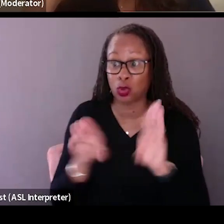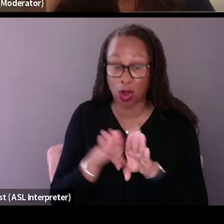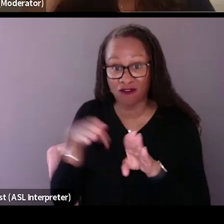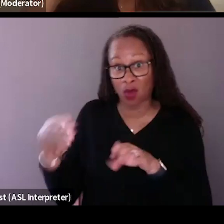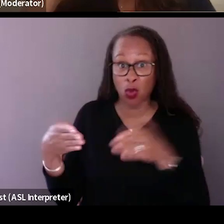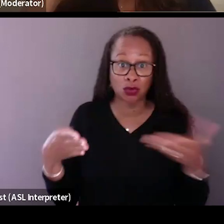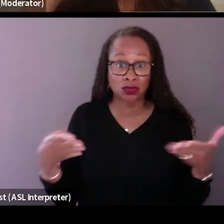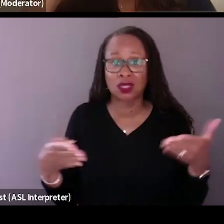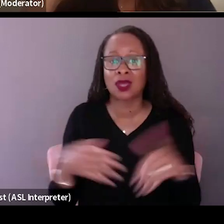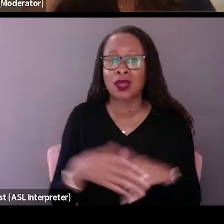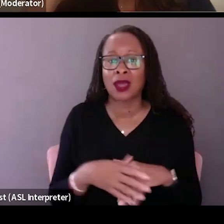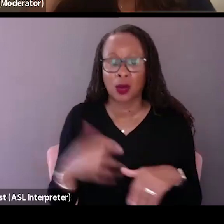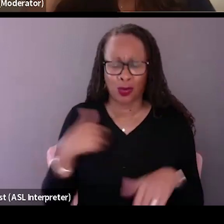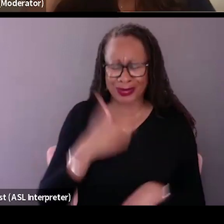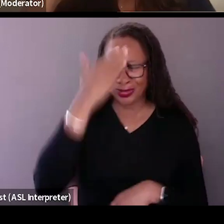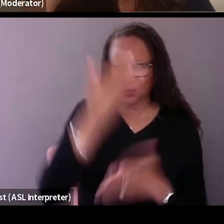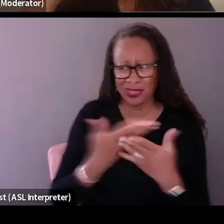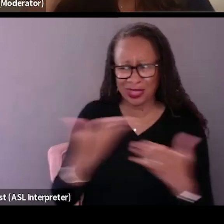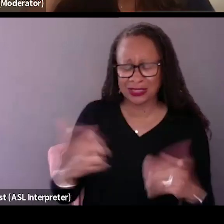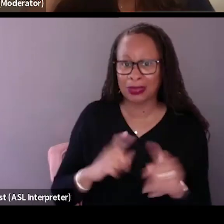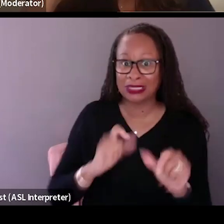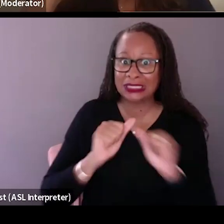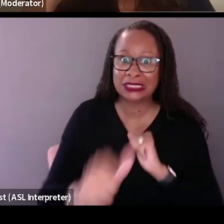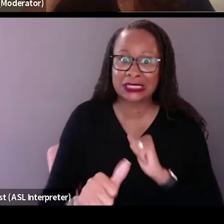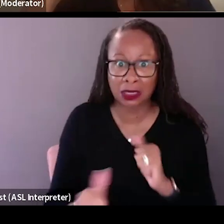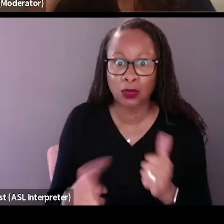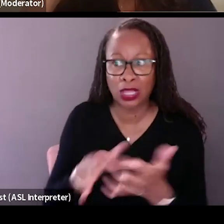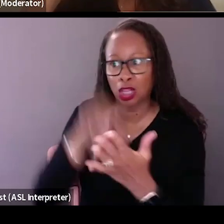but we still learned so much just seeing,